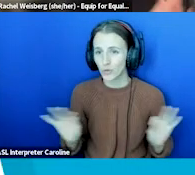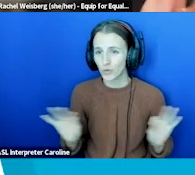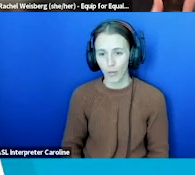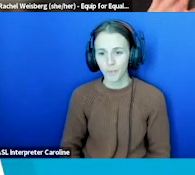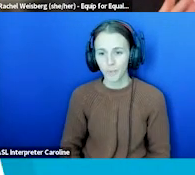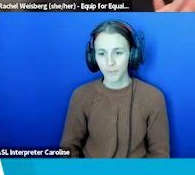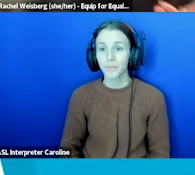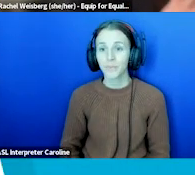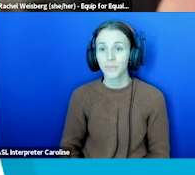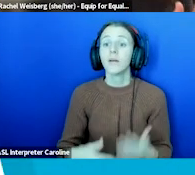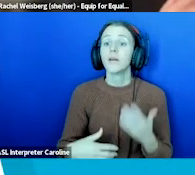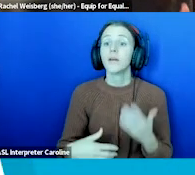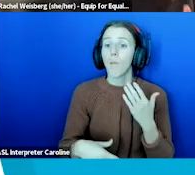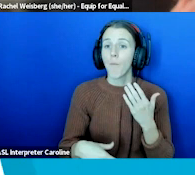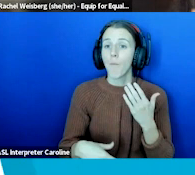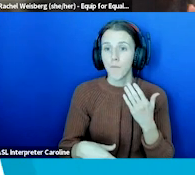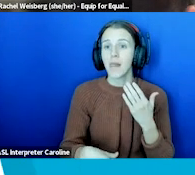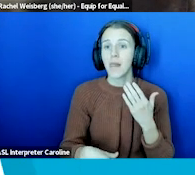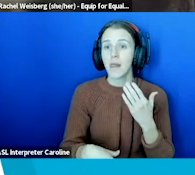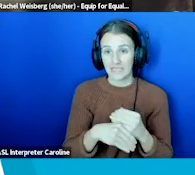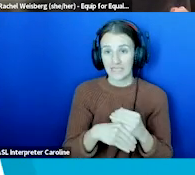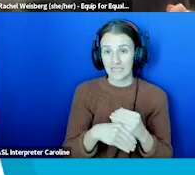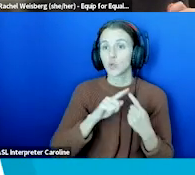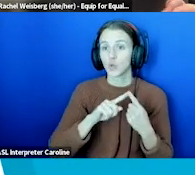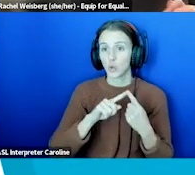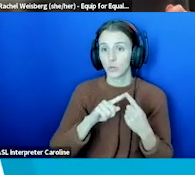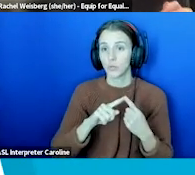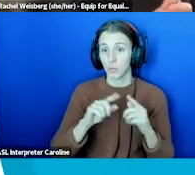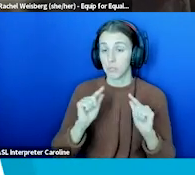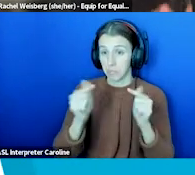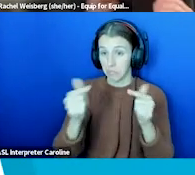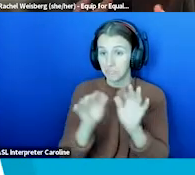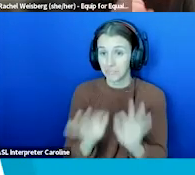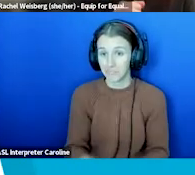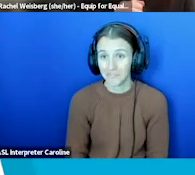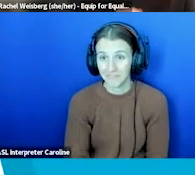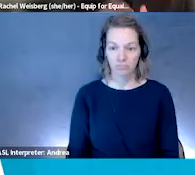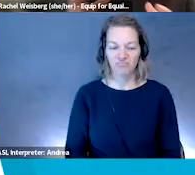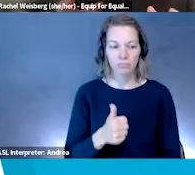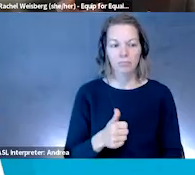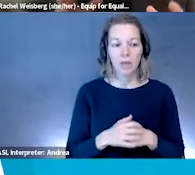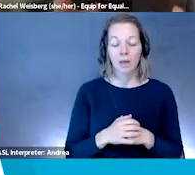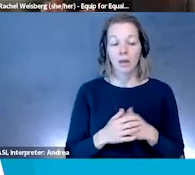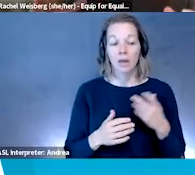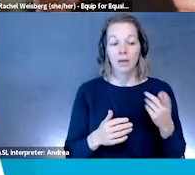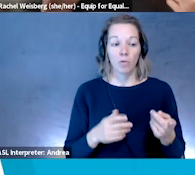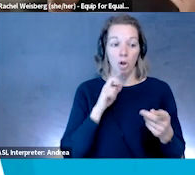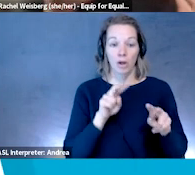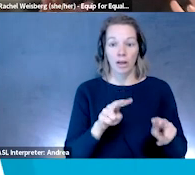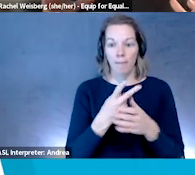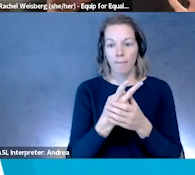ALL TIMES TO CONTACT CAPS. REALLY, NO ISSUE OR QUESTION IS TOO SMALL. IN ADDITION TO PROVIDING INDIVIDUAL ADVOCACY